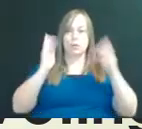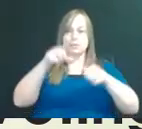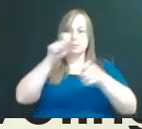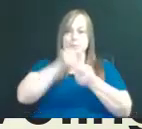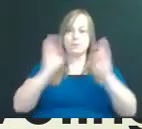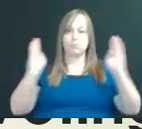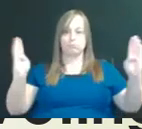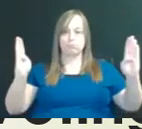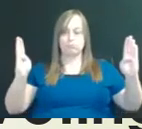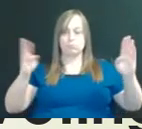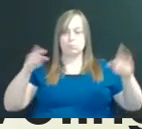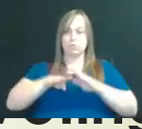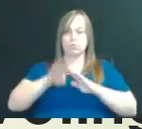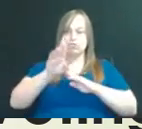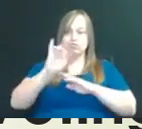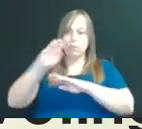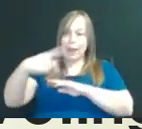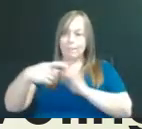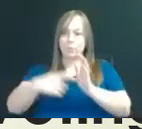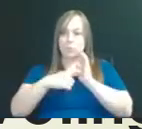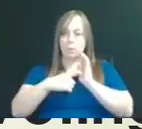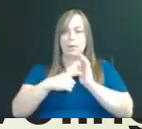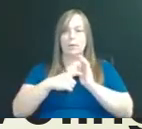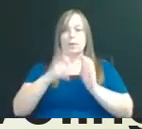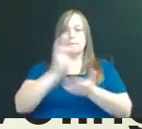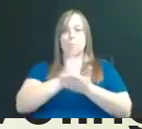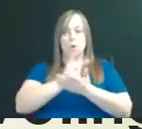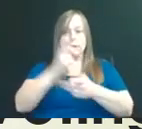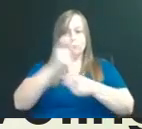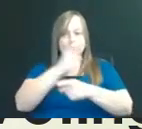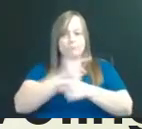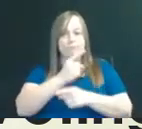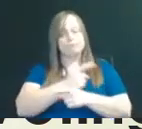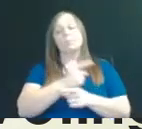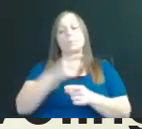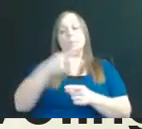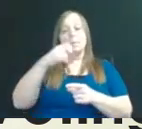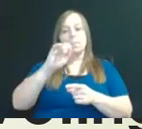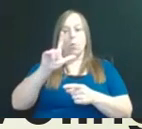That there's ramps where there needs to be ramps. That the parking is correct. That the poll site is set up in a way